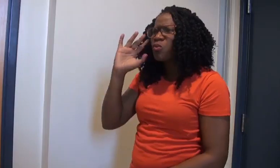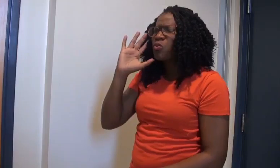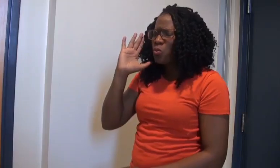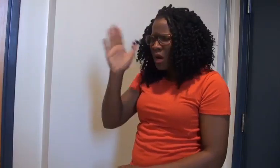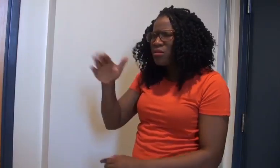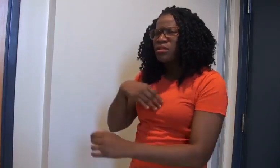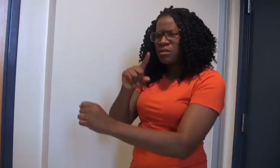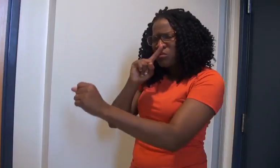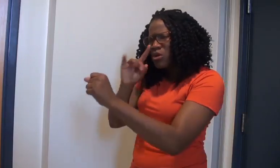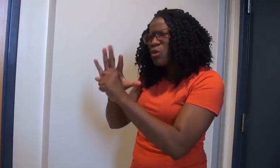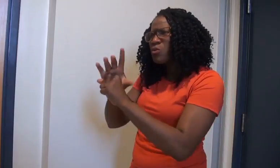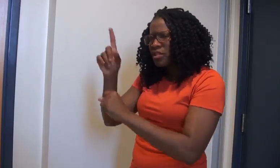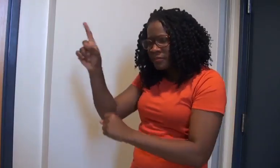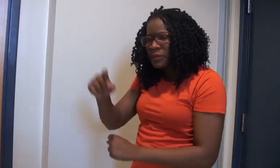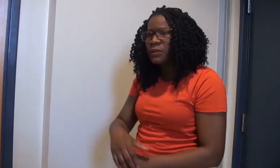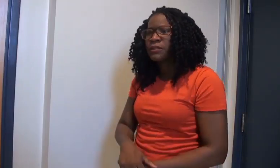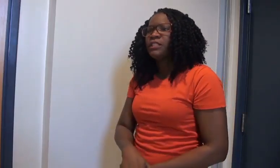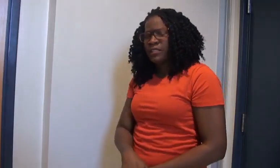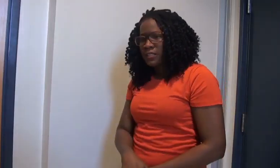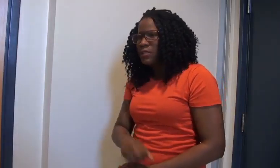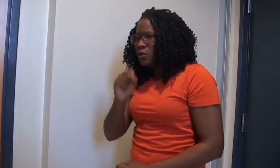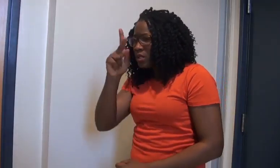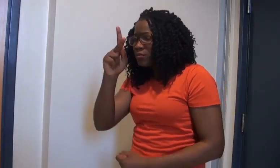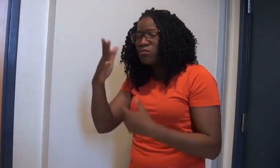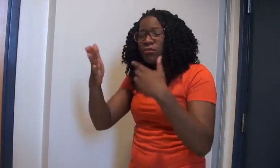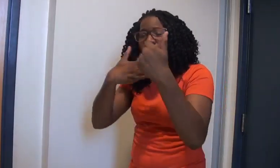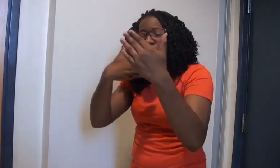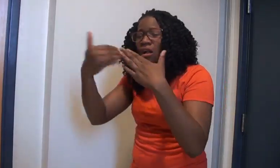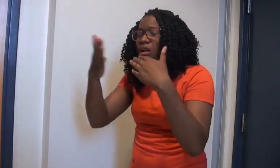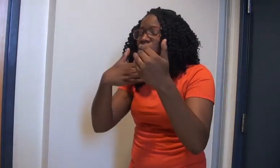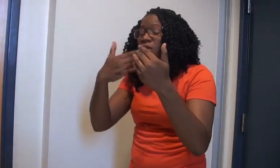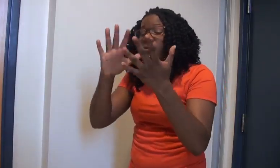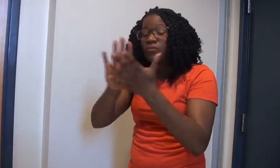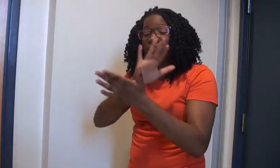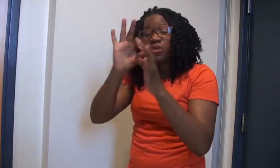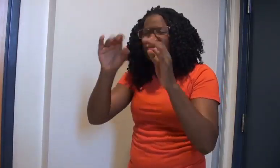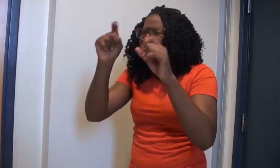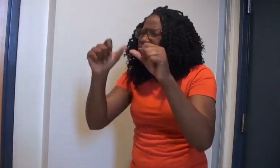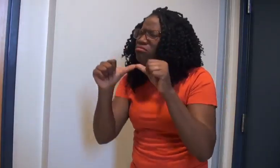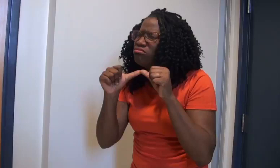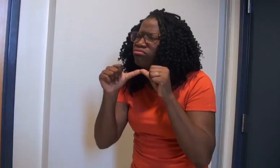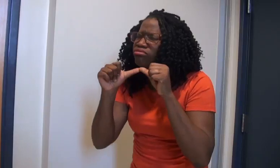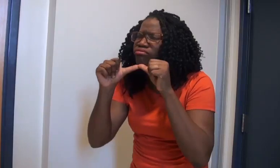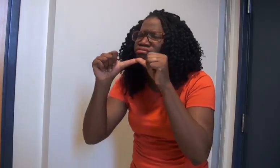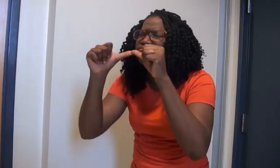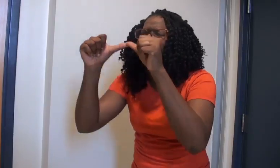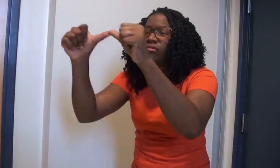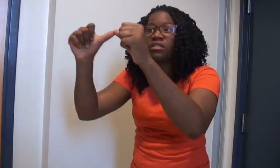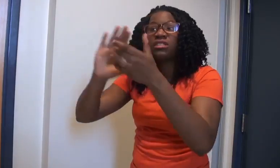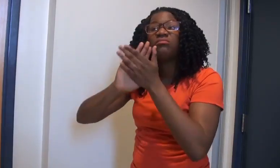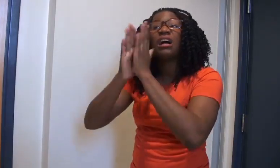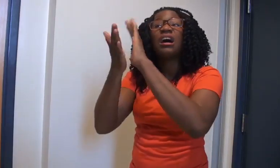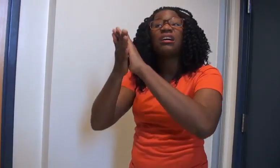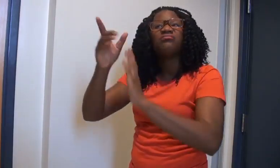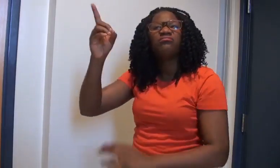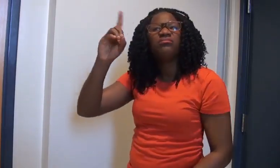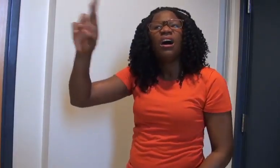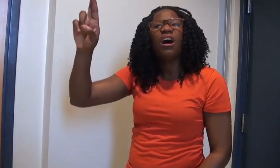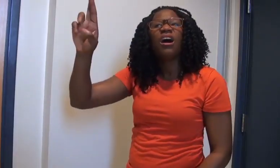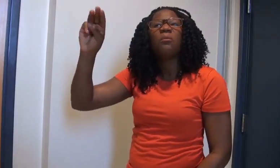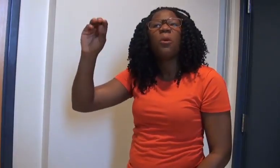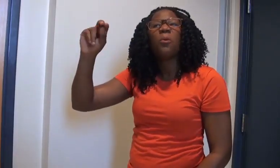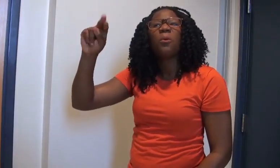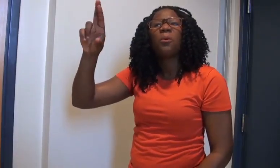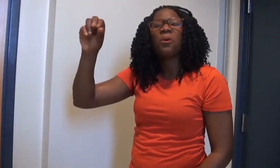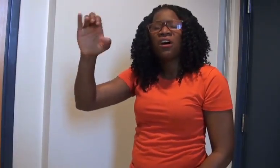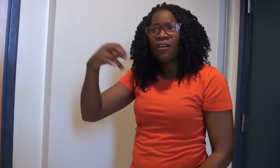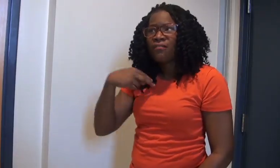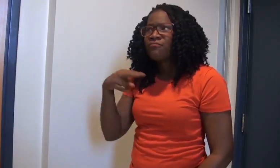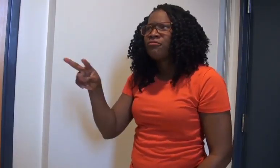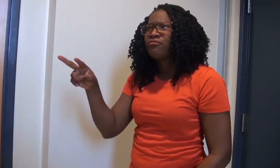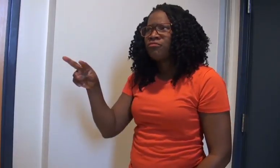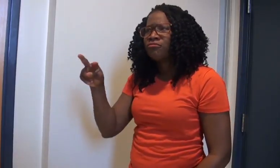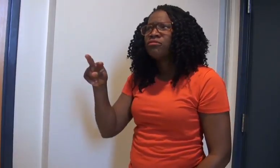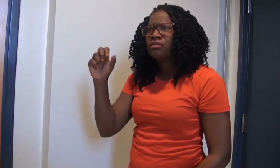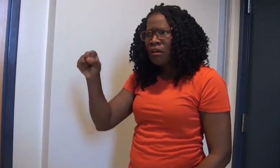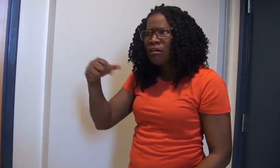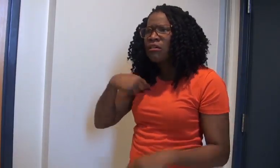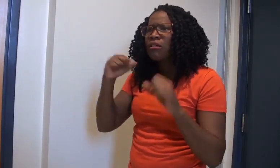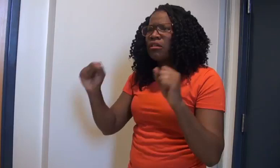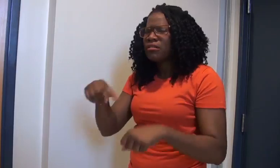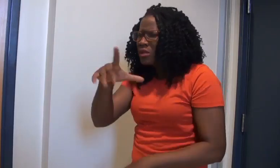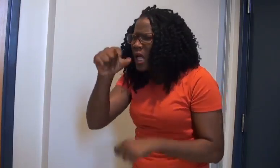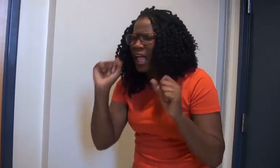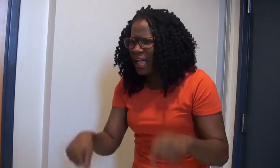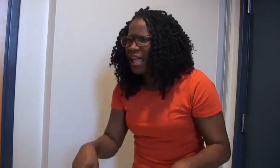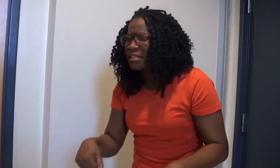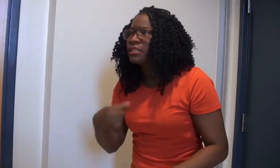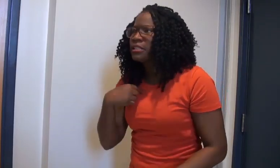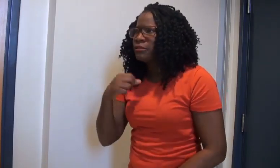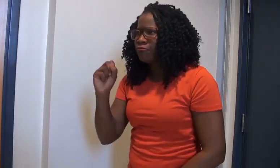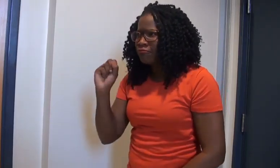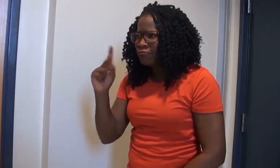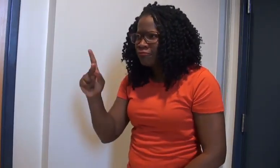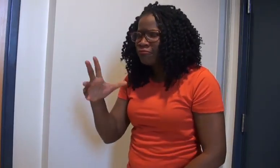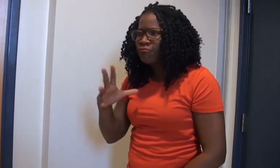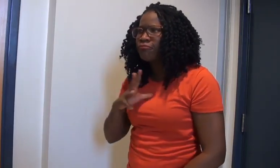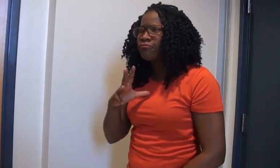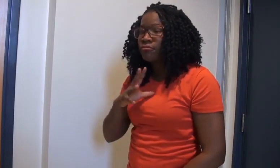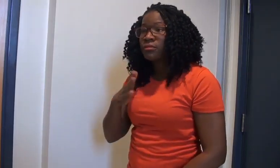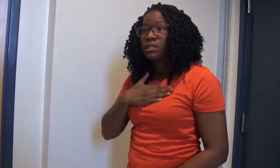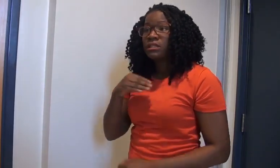I readily agreed to that and then he said that he knew I could even go on and get my doctorate.